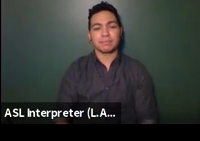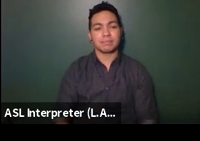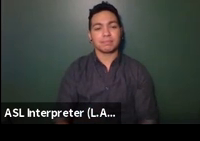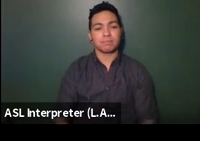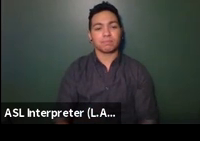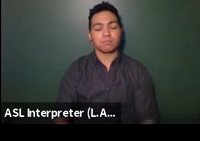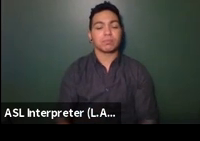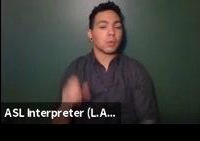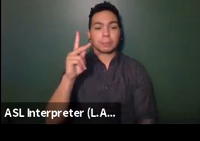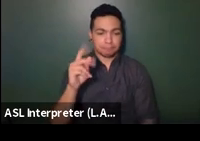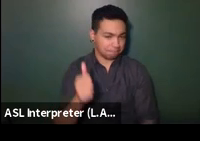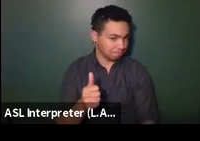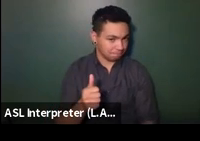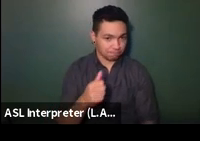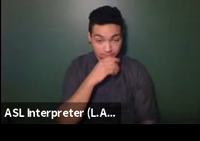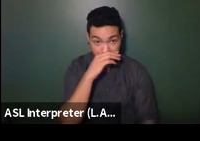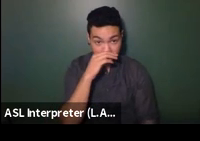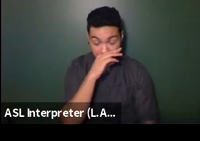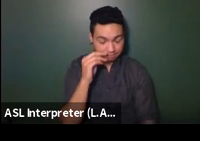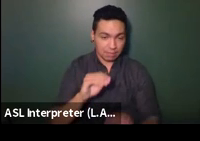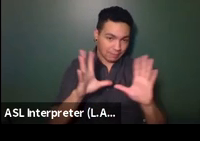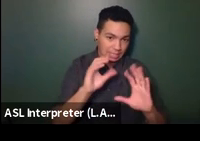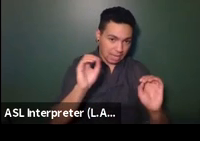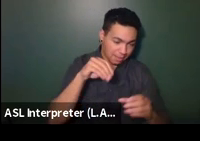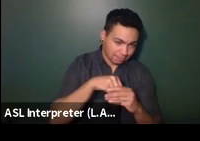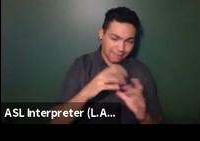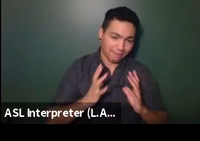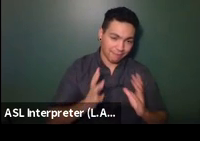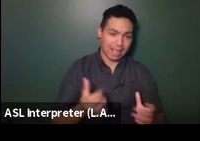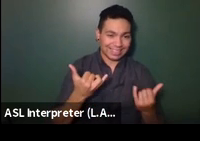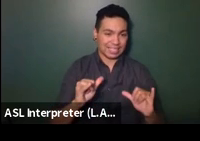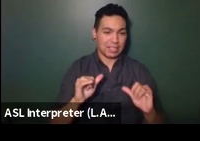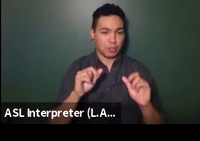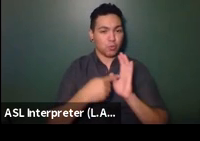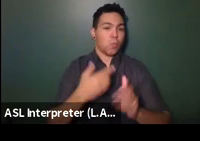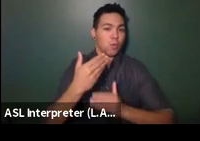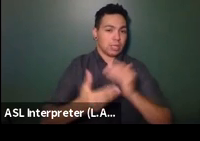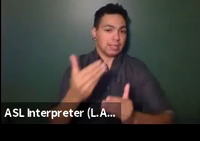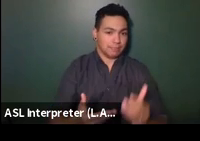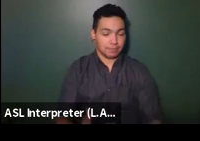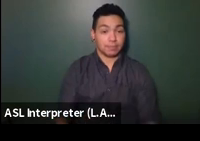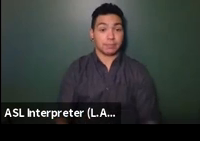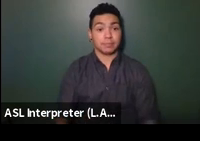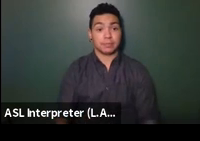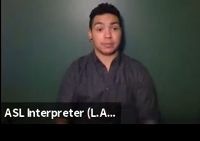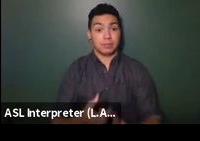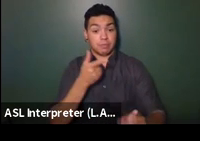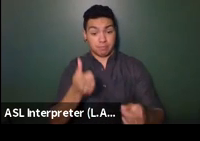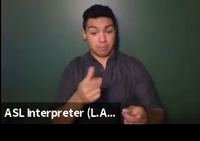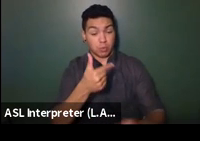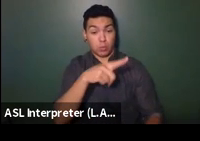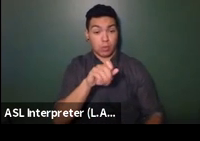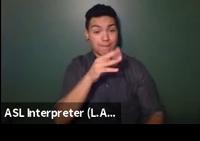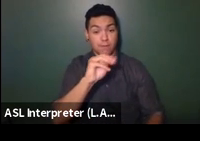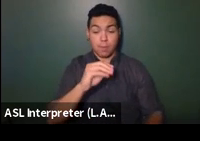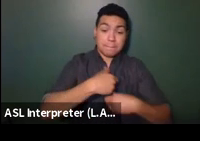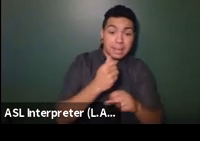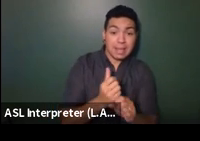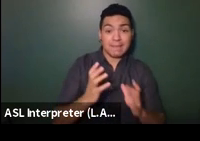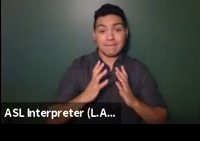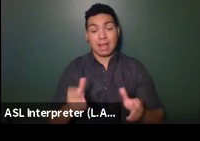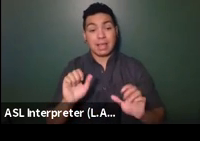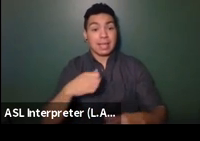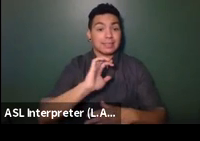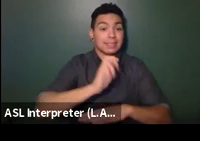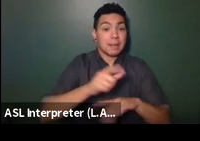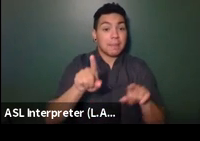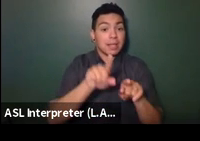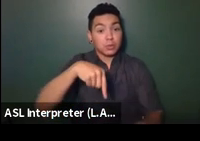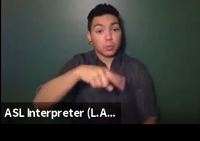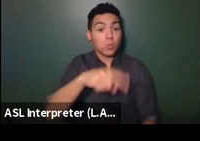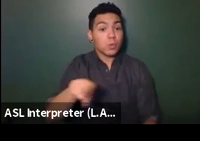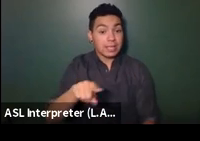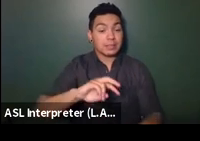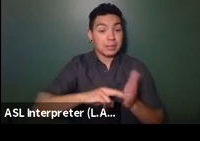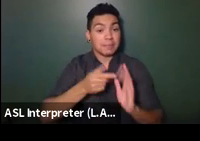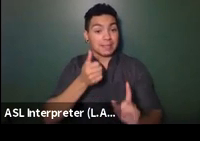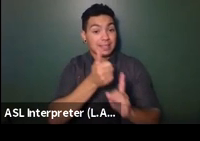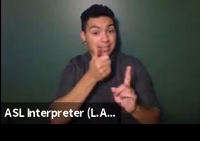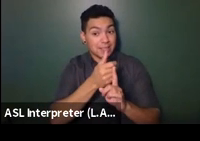ESD 189 - Amy Colburn: Okay, so there's obviously nothing in here. That's okay. I can still show you the process. So from a Google form. So you've created your form, you could turn it into a quiz. So if you did want it to Google Forms with greater for you.